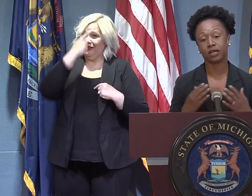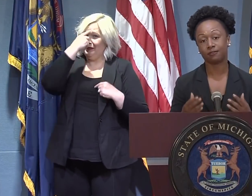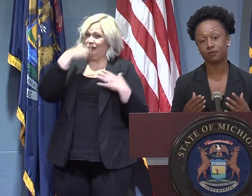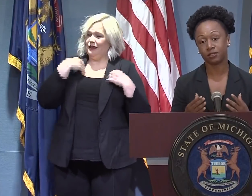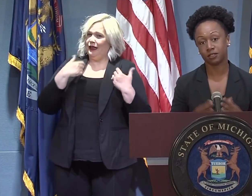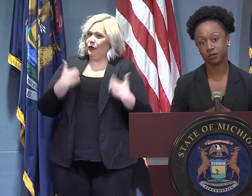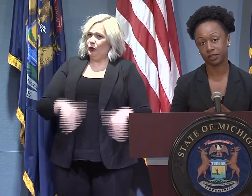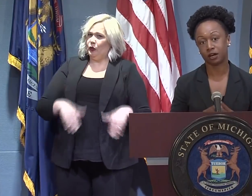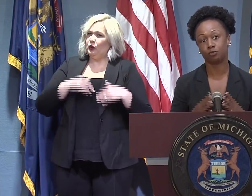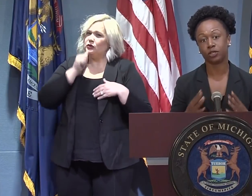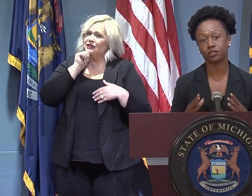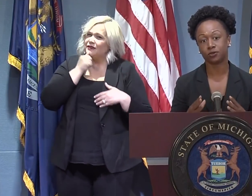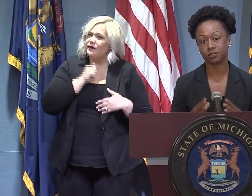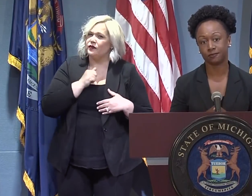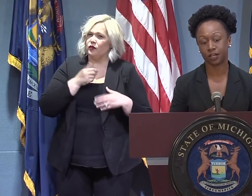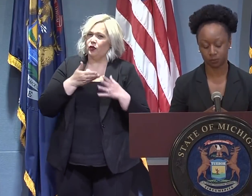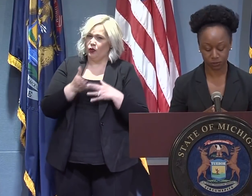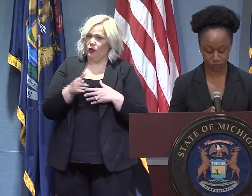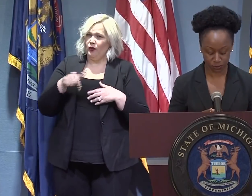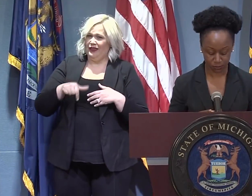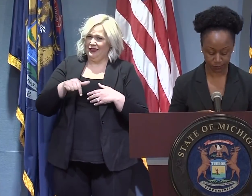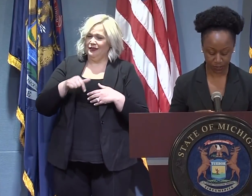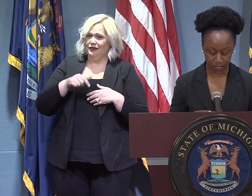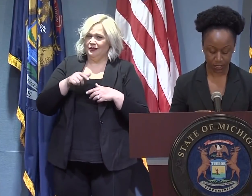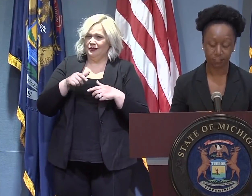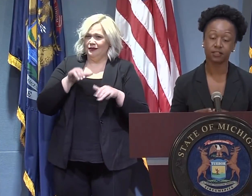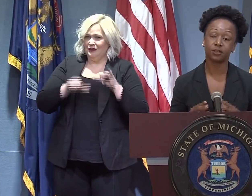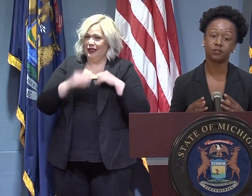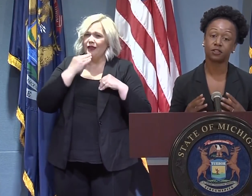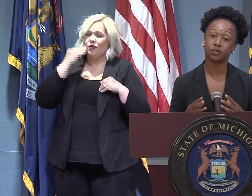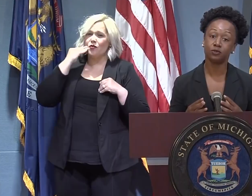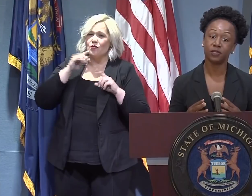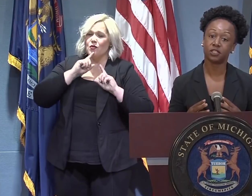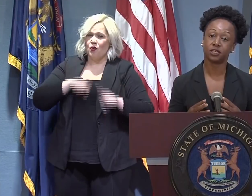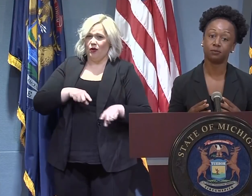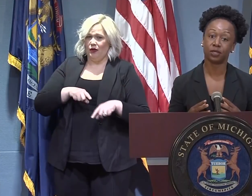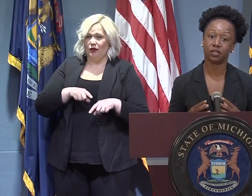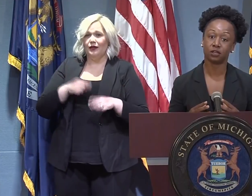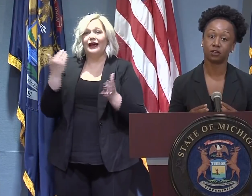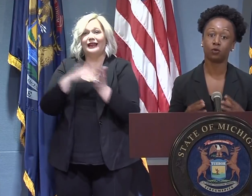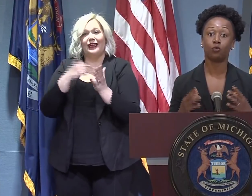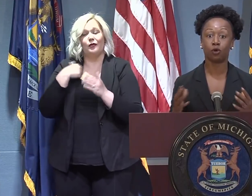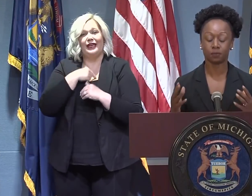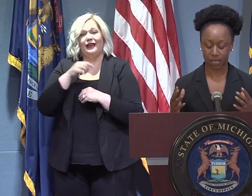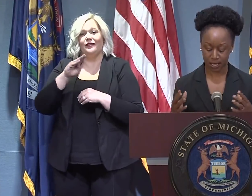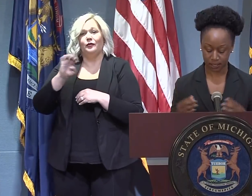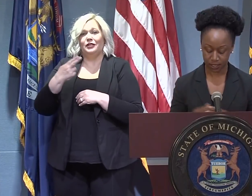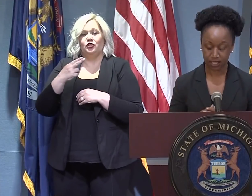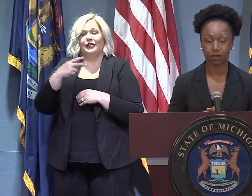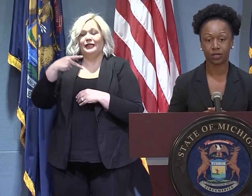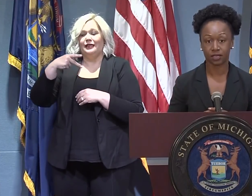ILLNESSES. WE KNOW THE P PANDEMIC IS